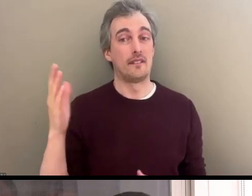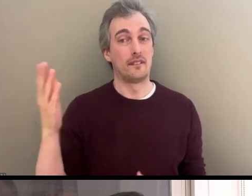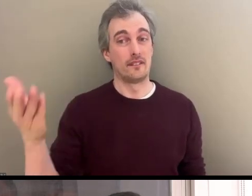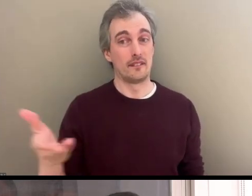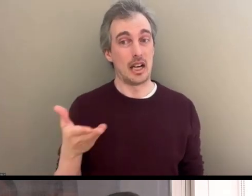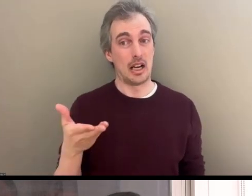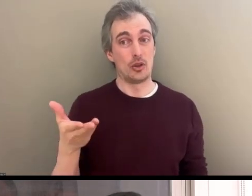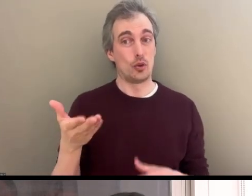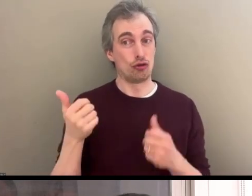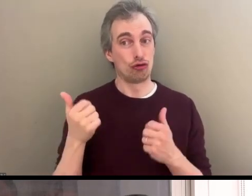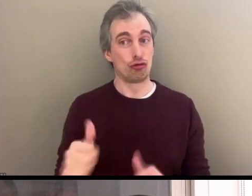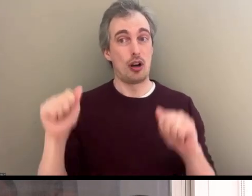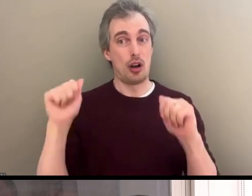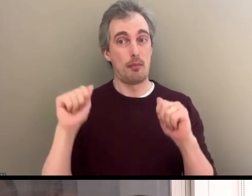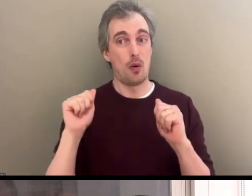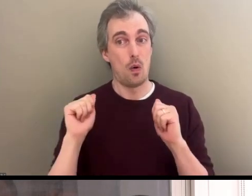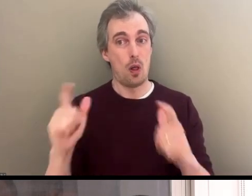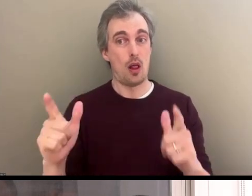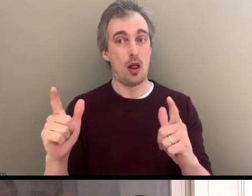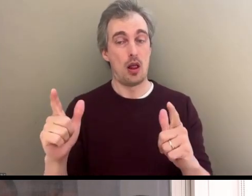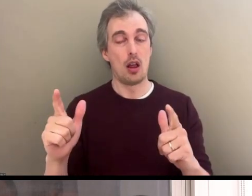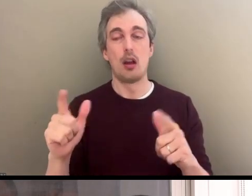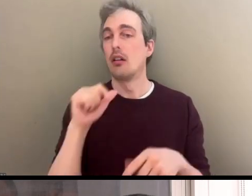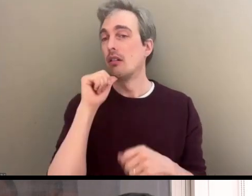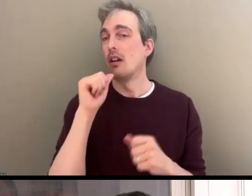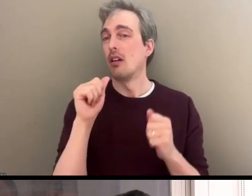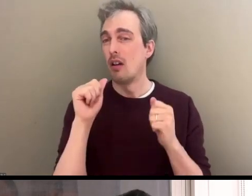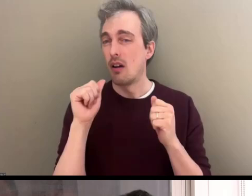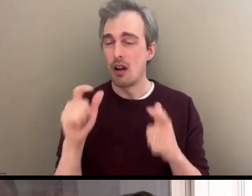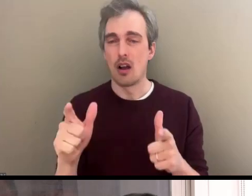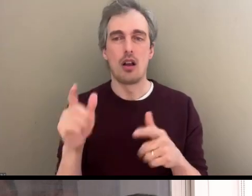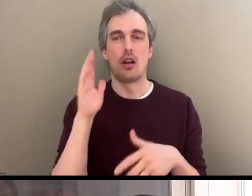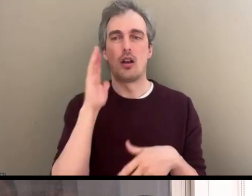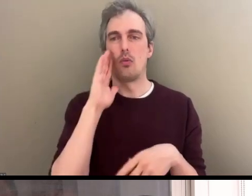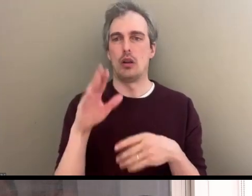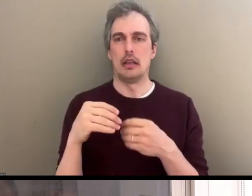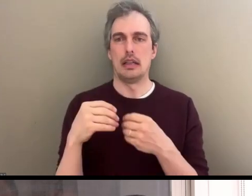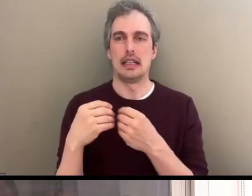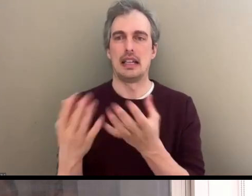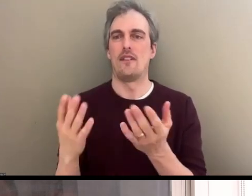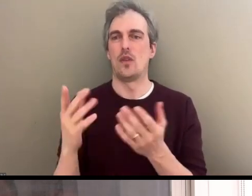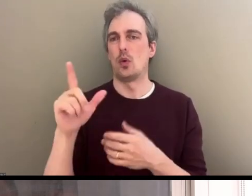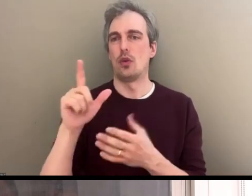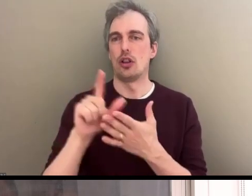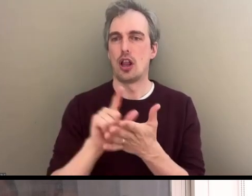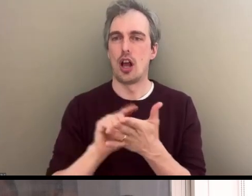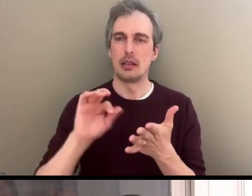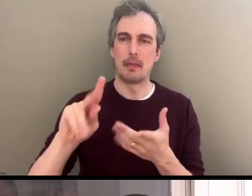Not all of them have the laws given back to you. They should all be user friendly. They should all be accessible to try.